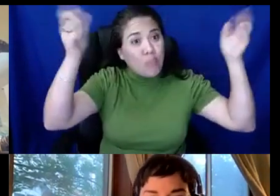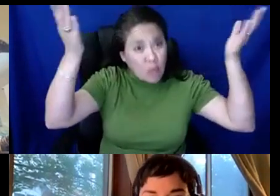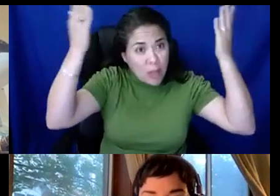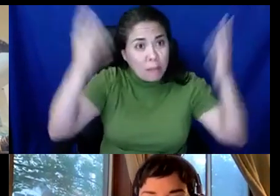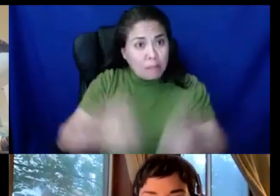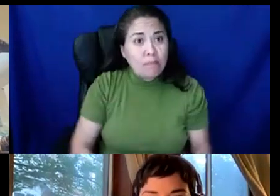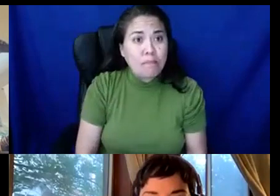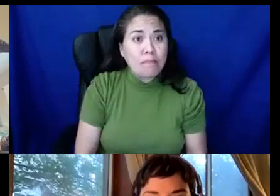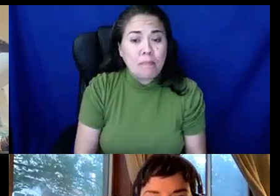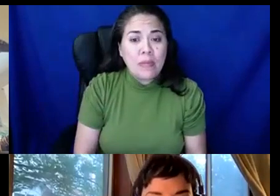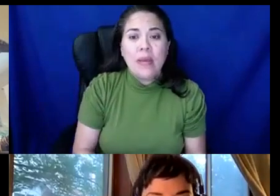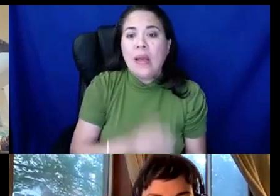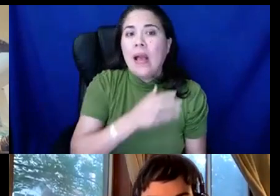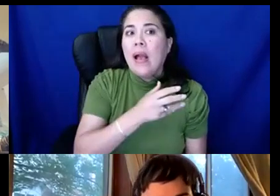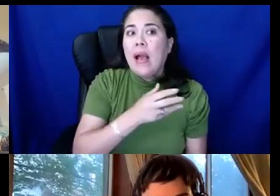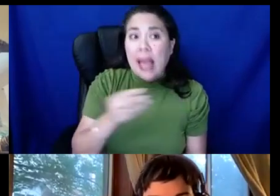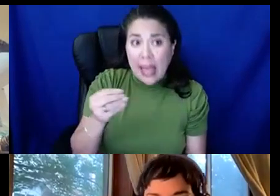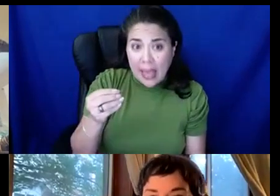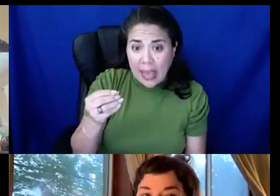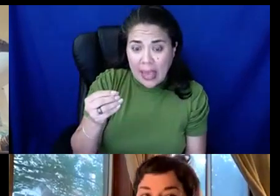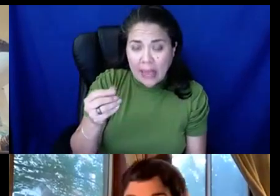Leslie McIntosh: And i'm going to read a poem.